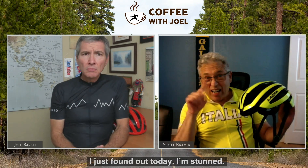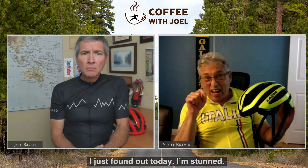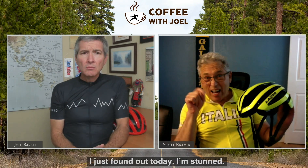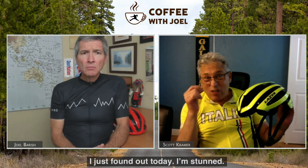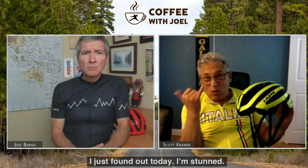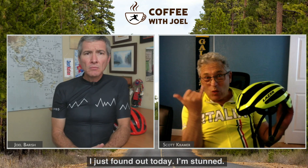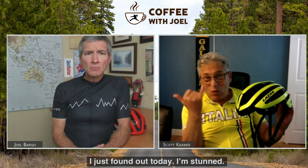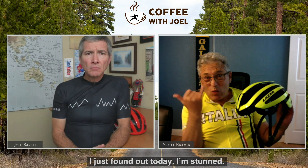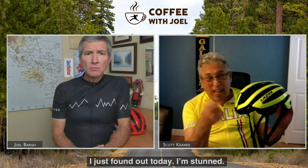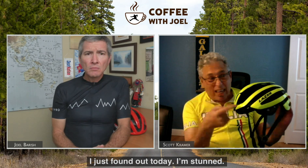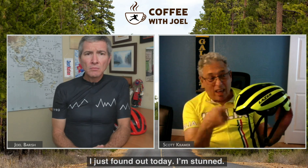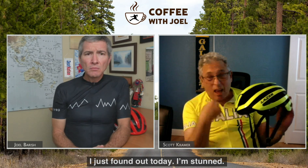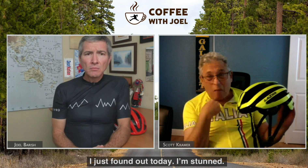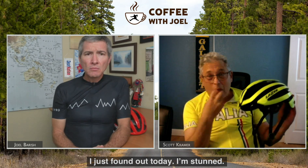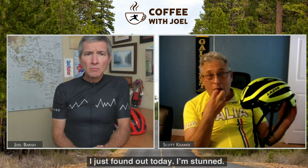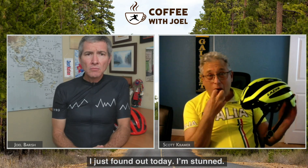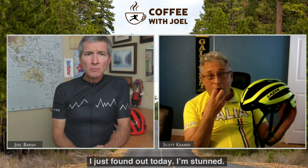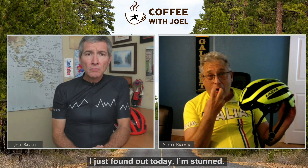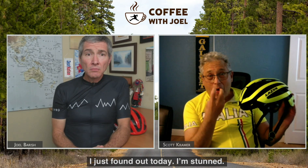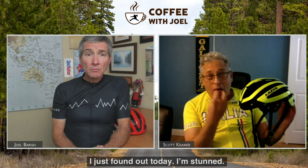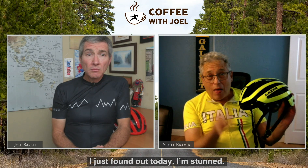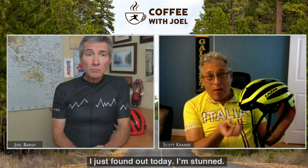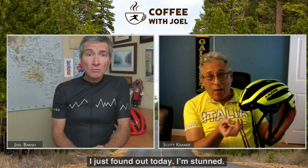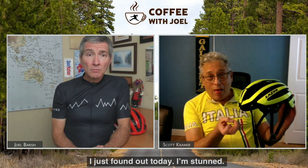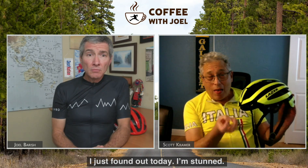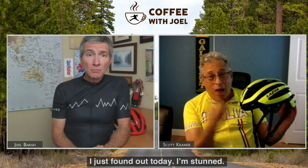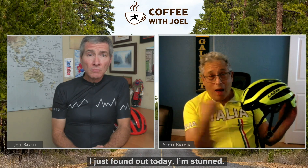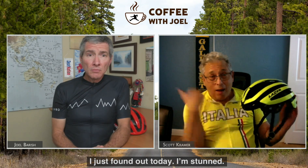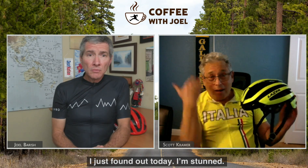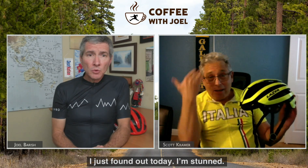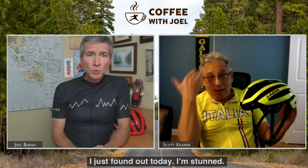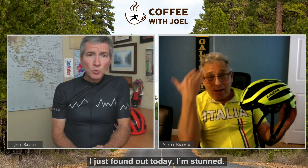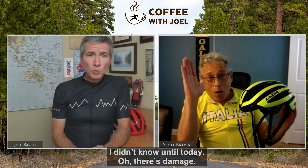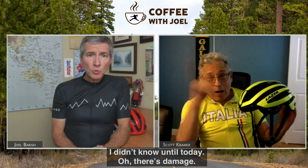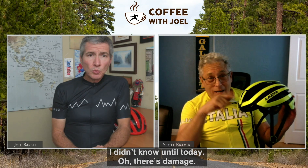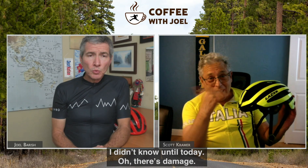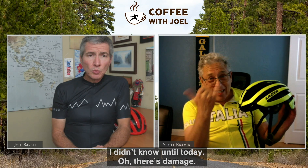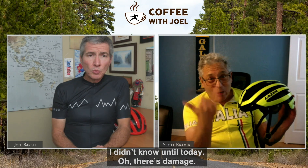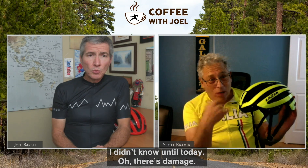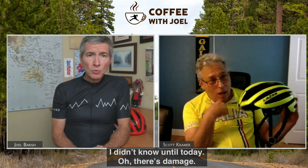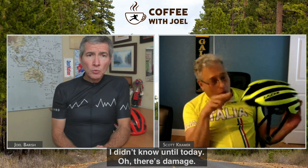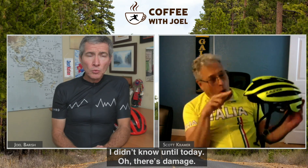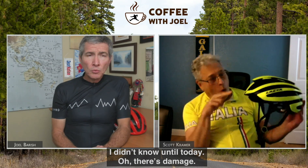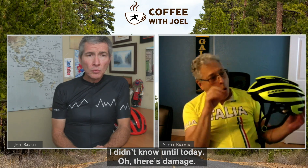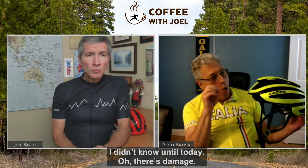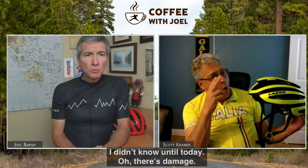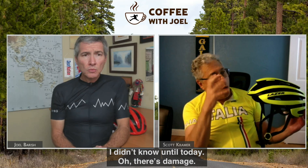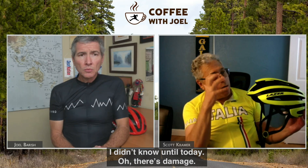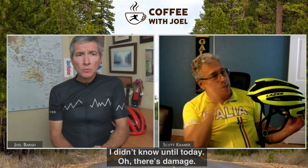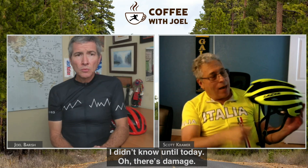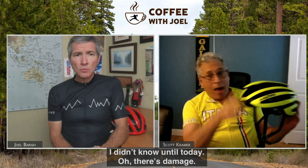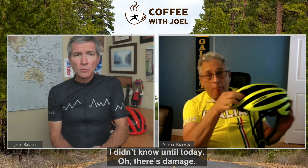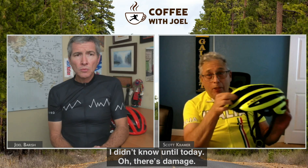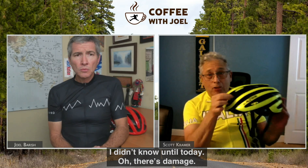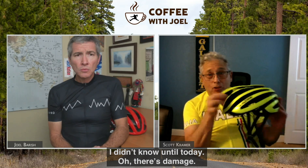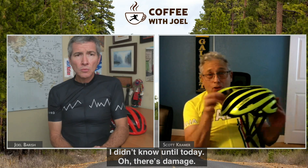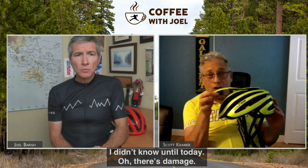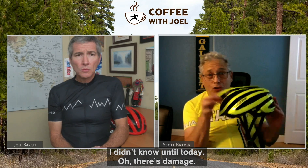I just found out today. I’m stunned. I didn’t know until today. Oh, there’s damage.